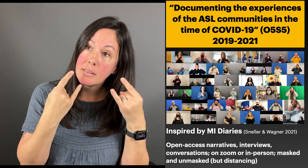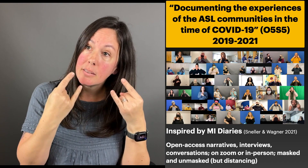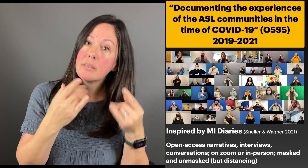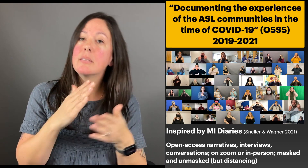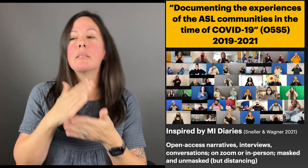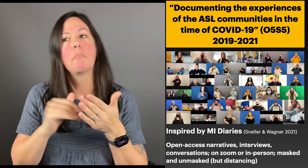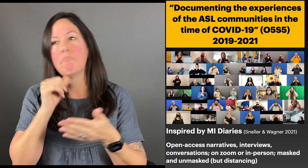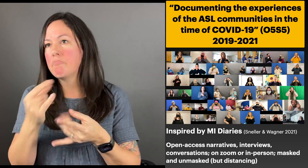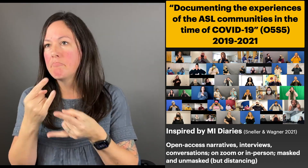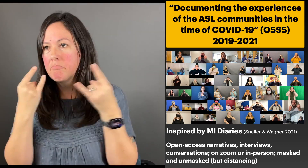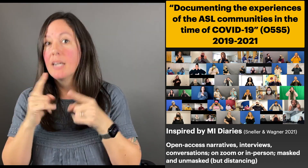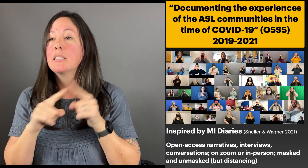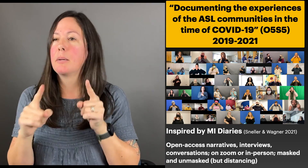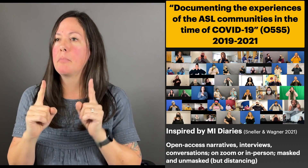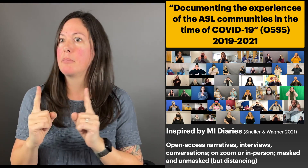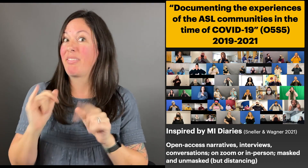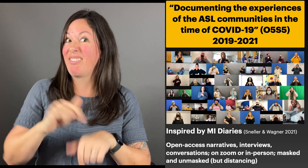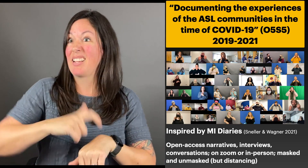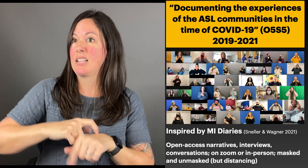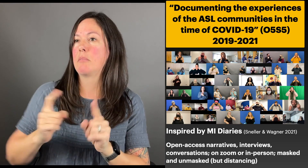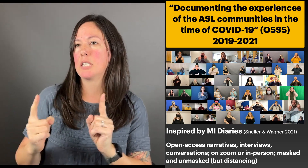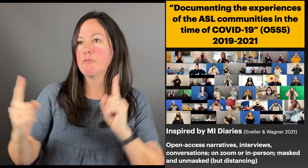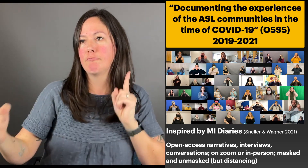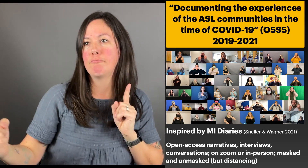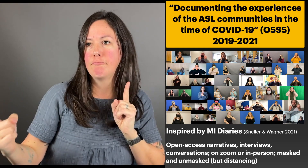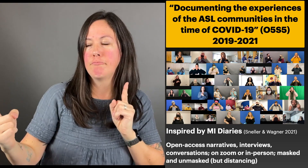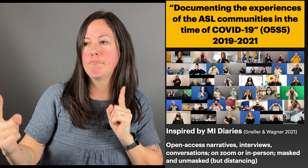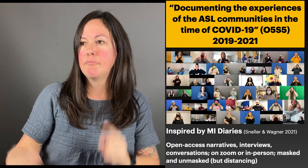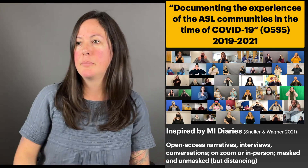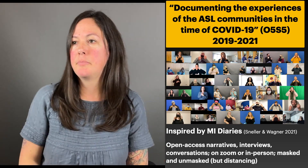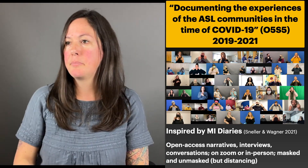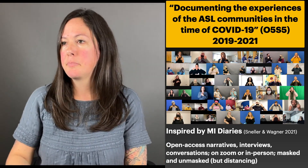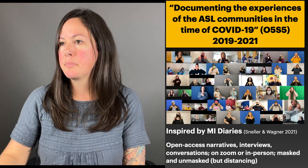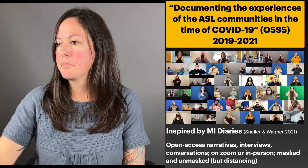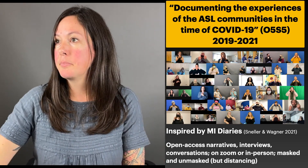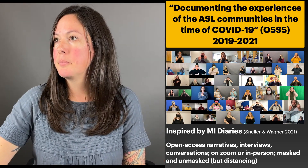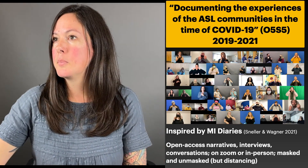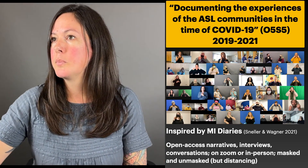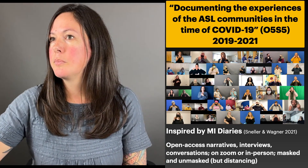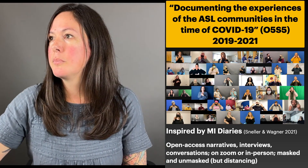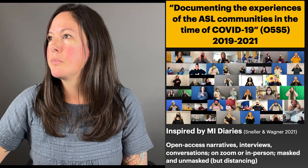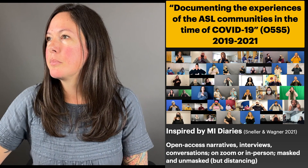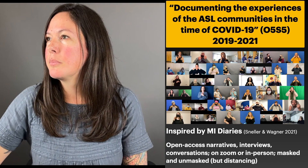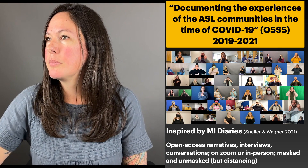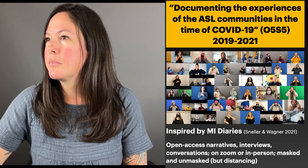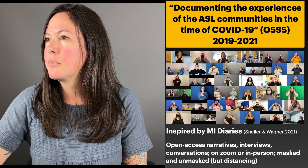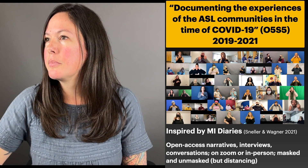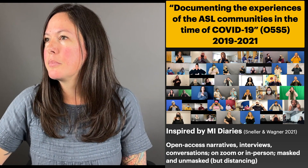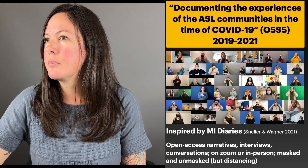conversations single narratives there are videos with people on Zoom also